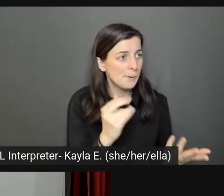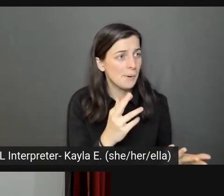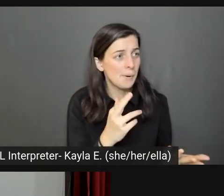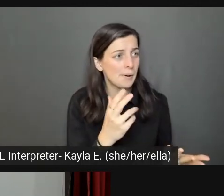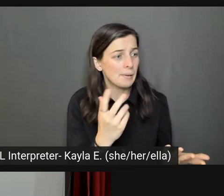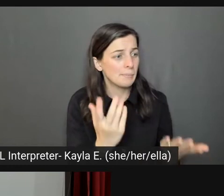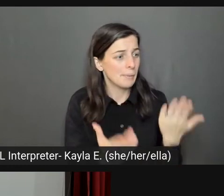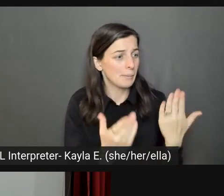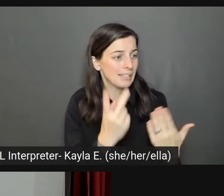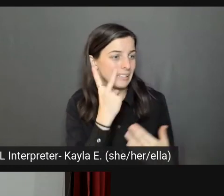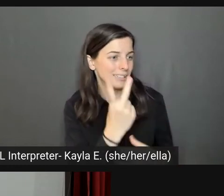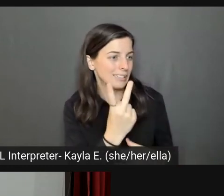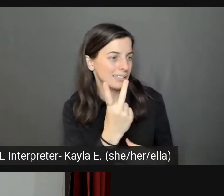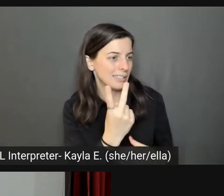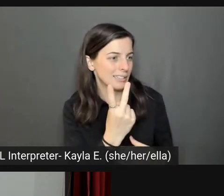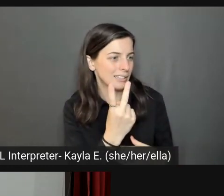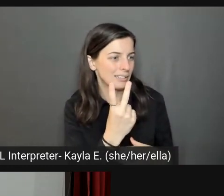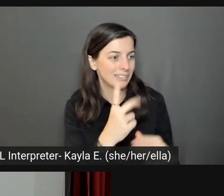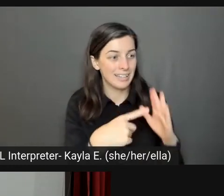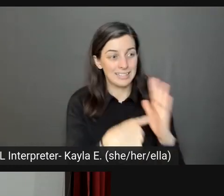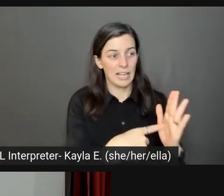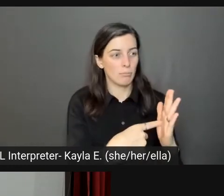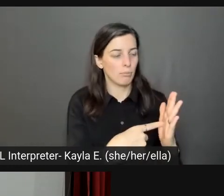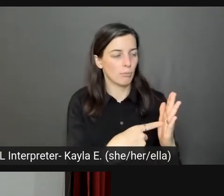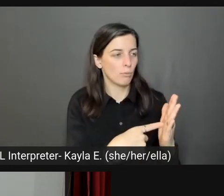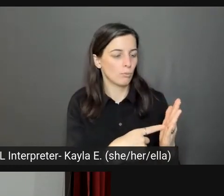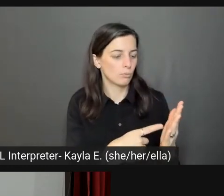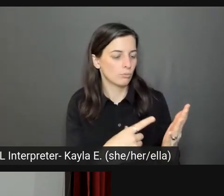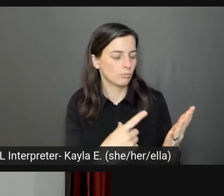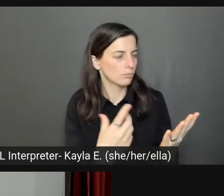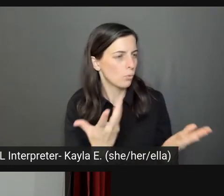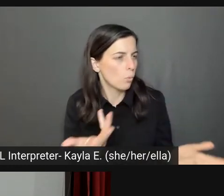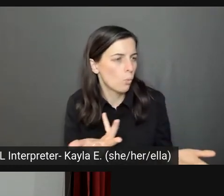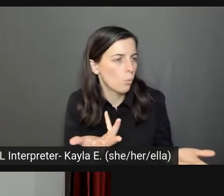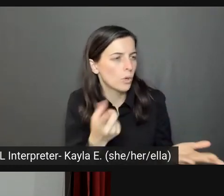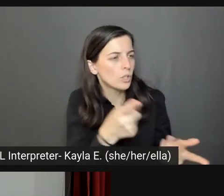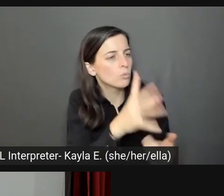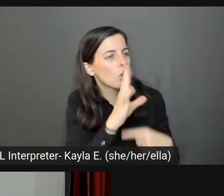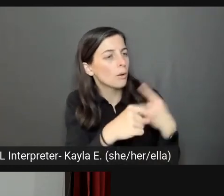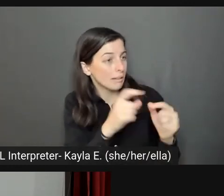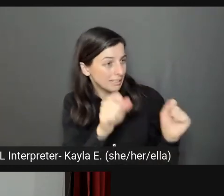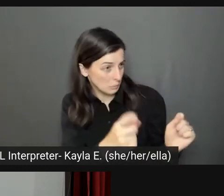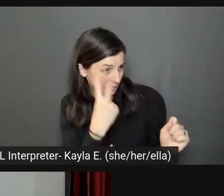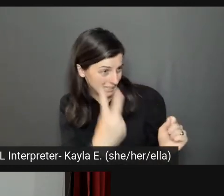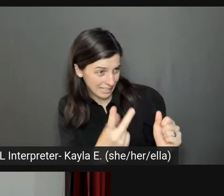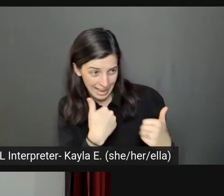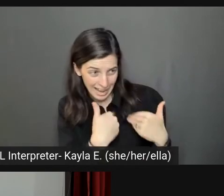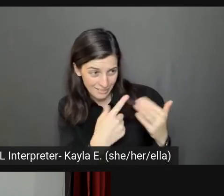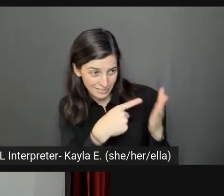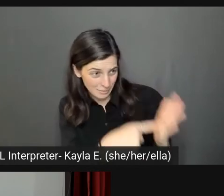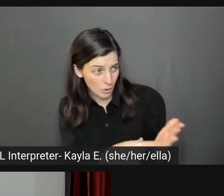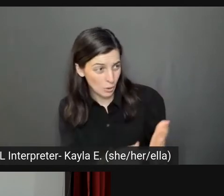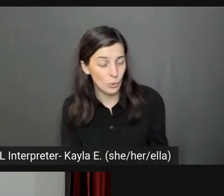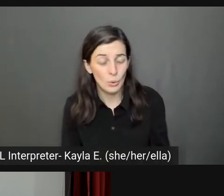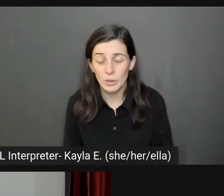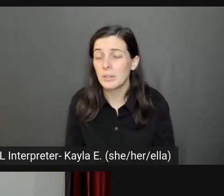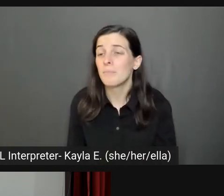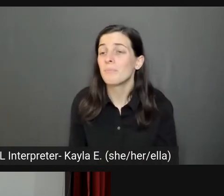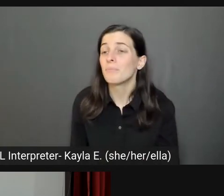in the example, see what you're talking about. Yes, I'm happy to do it offline so that we don't have